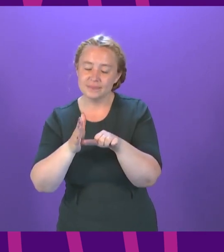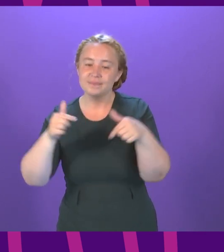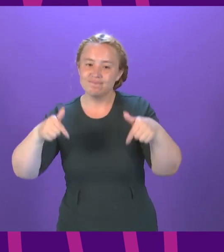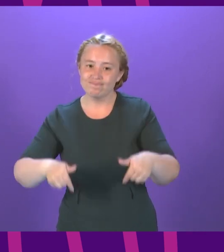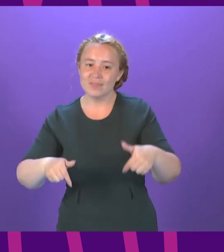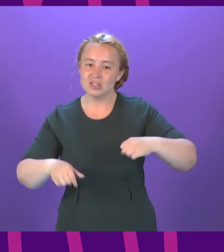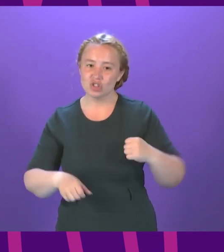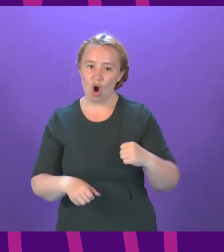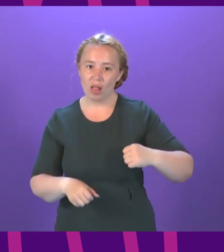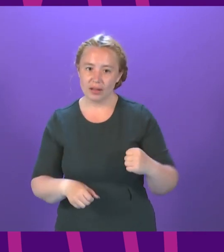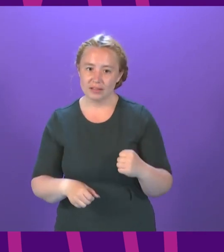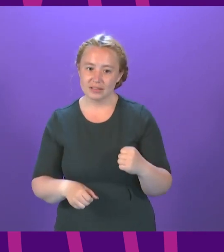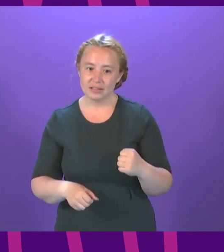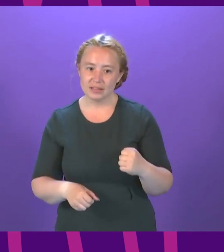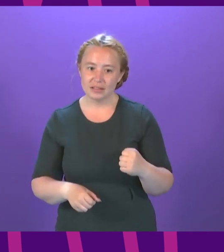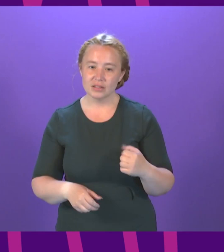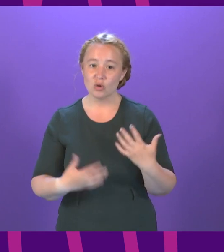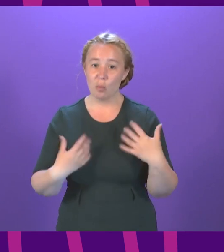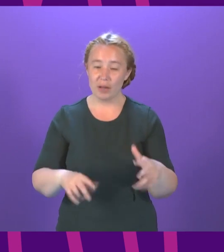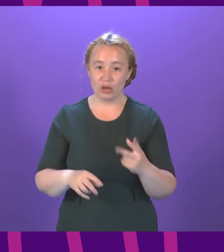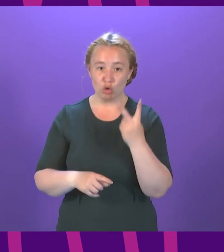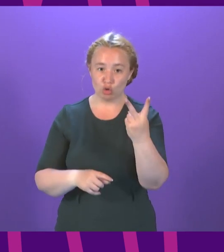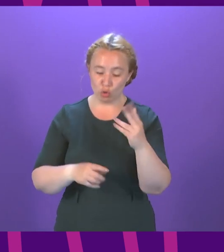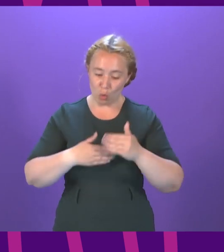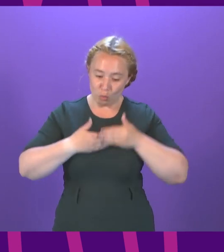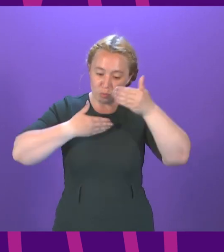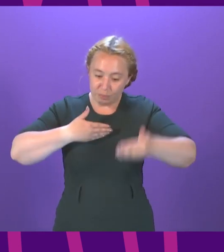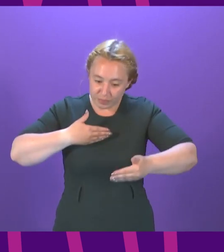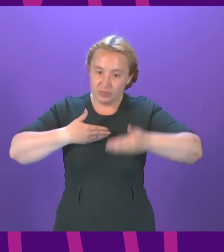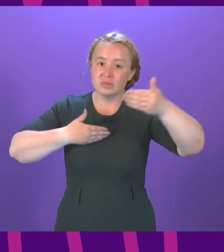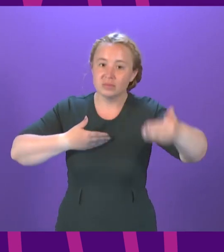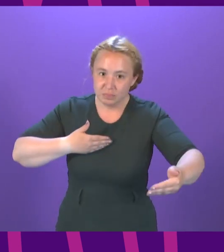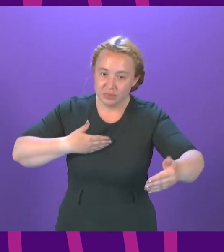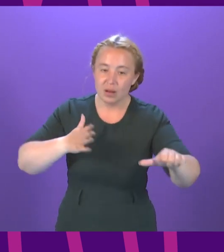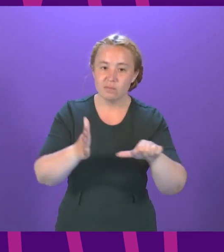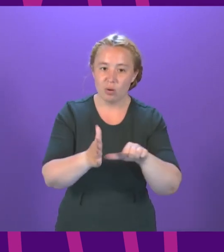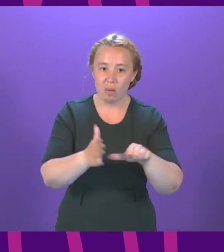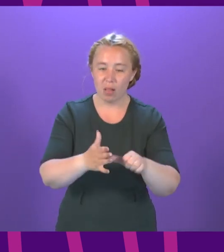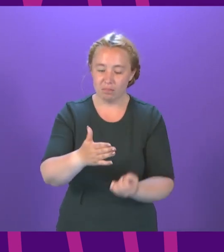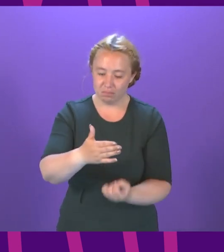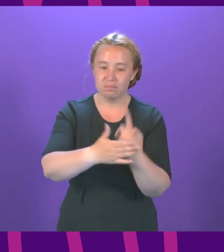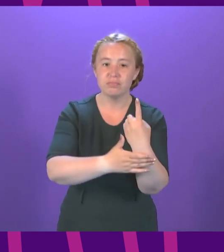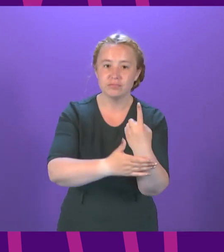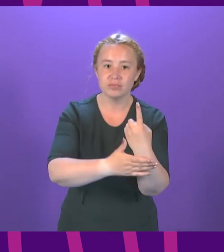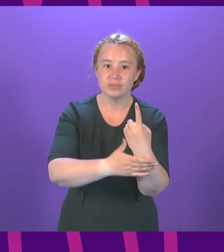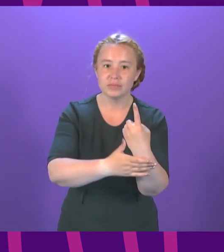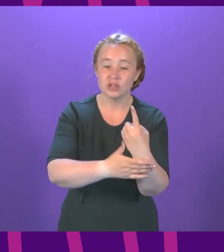having, for the first two waves of the pandemic, been behind and below the UK curve. In this wave,